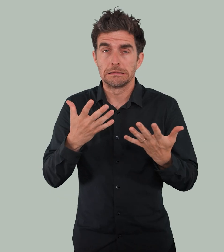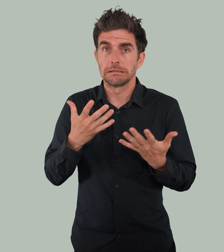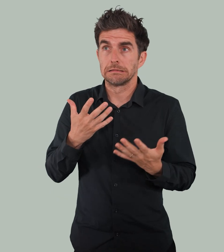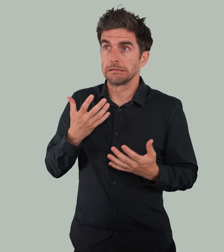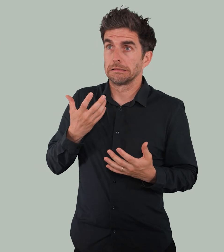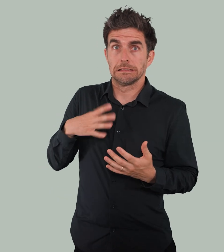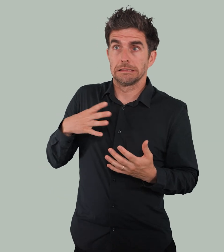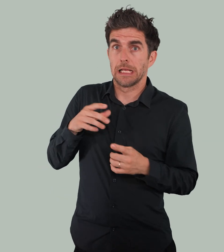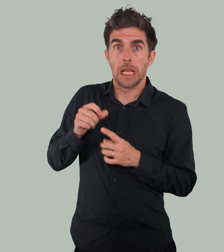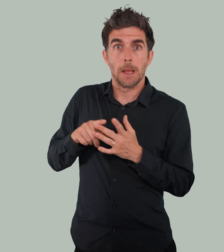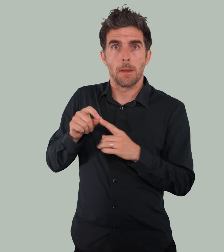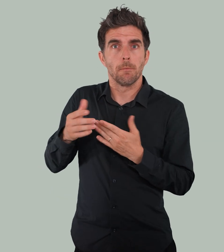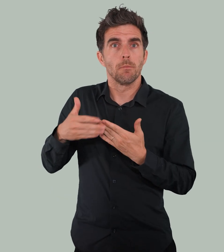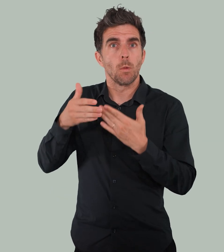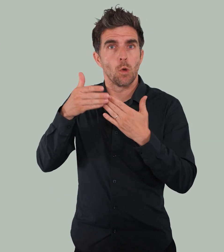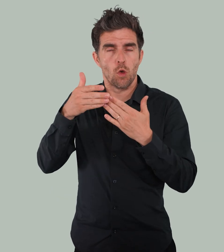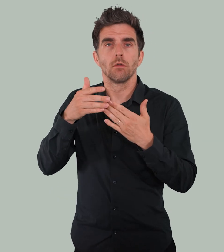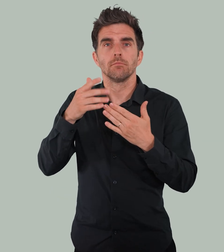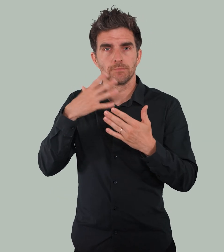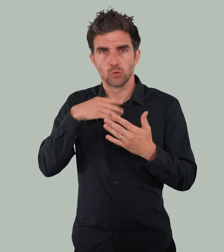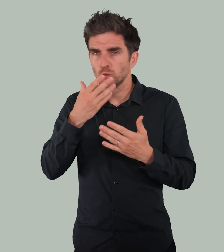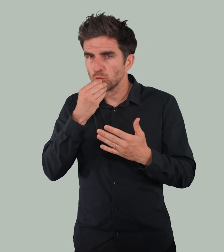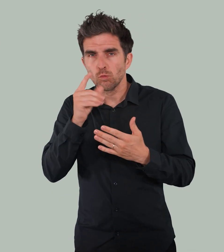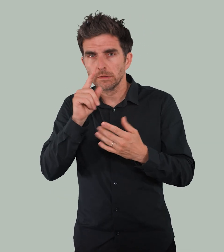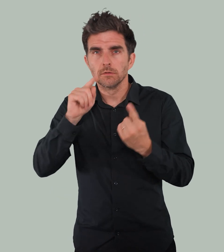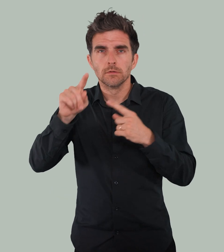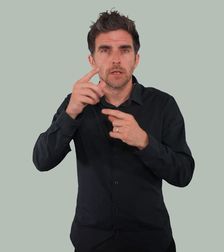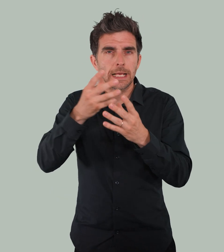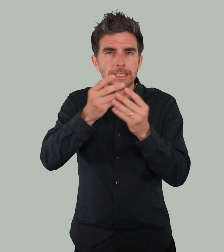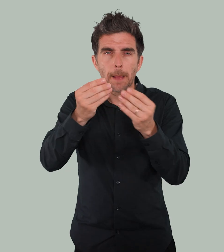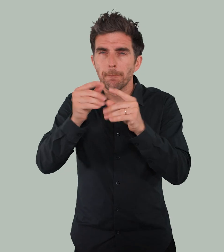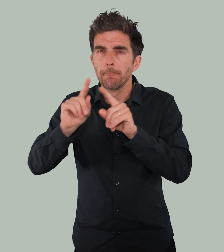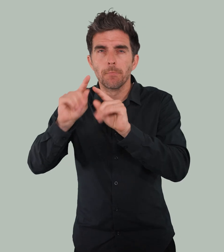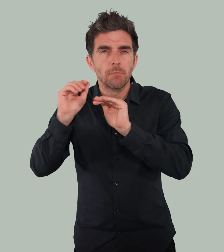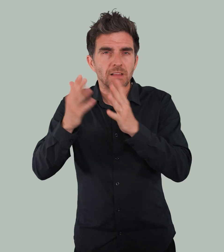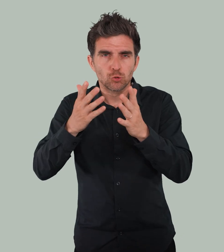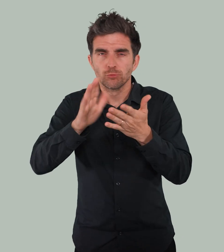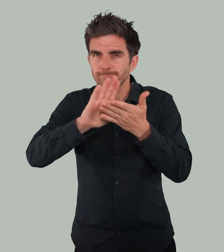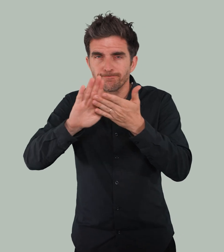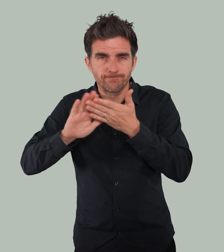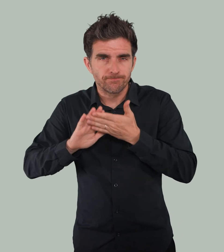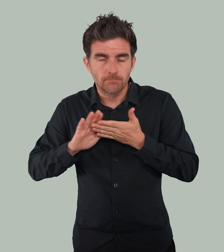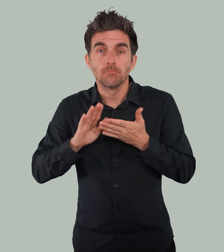reliance on PIP and its use to address gaps in other provision.